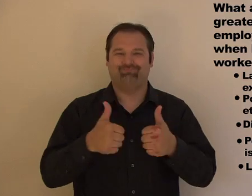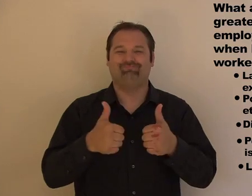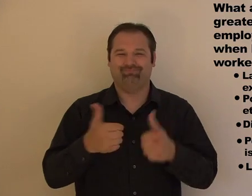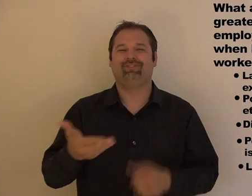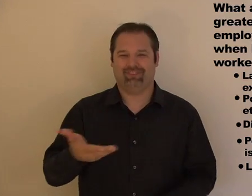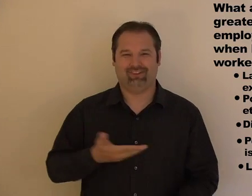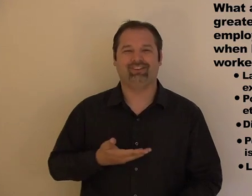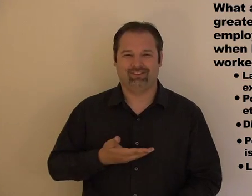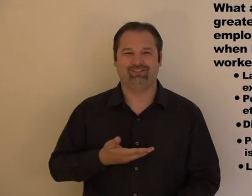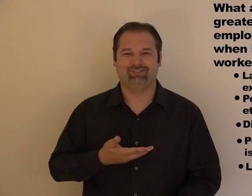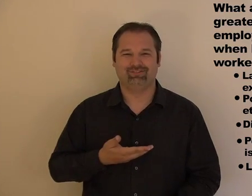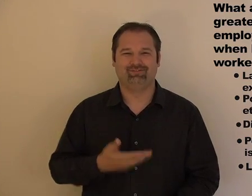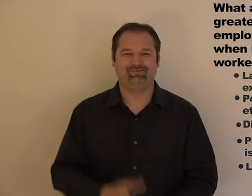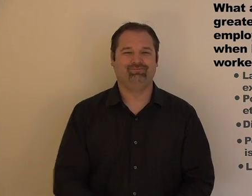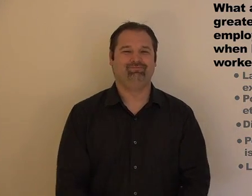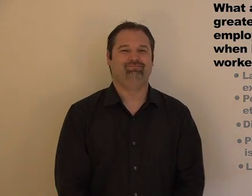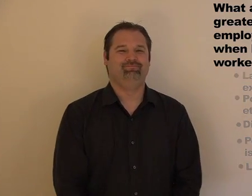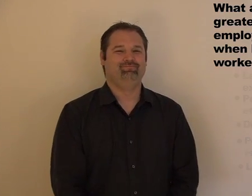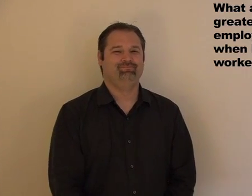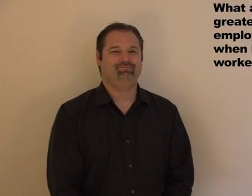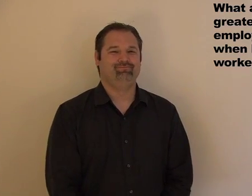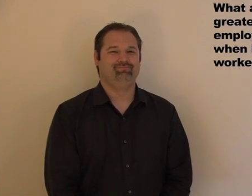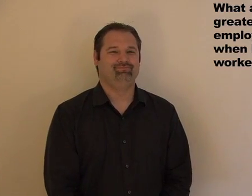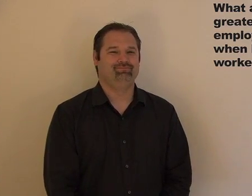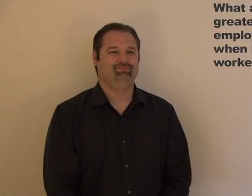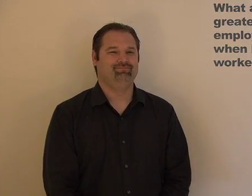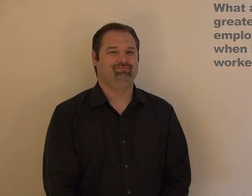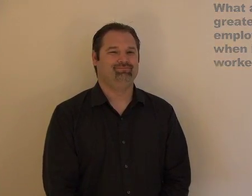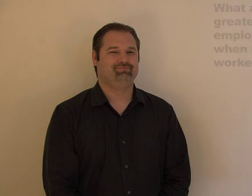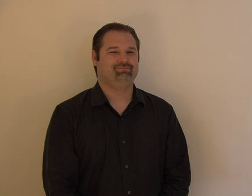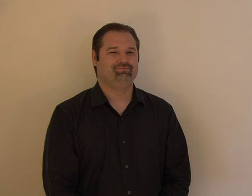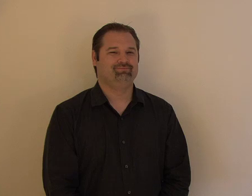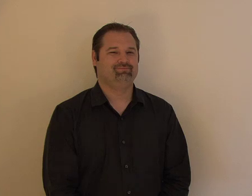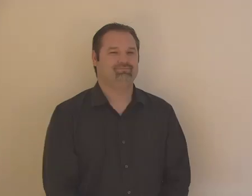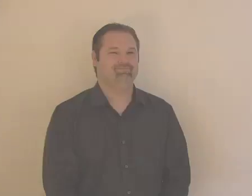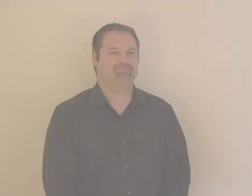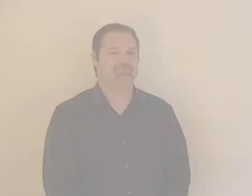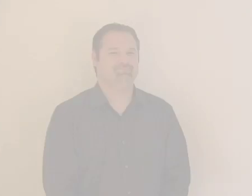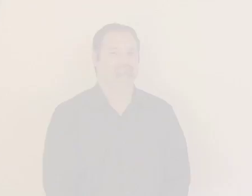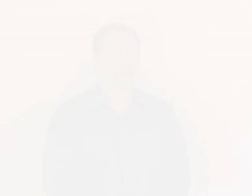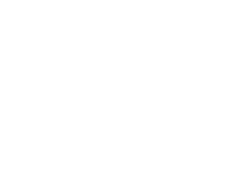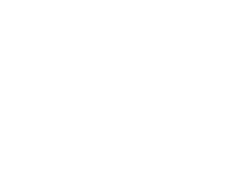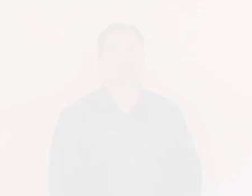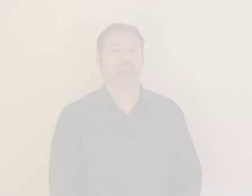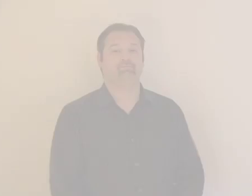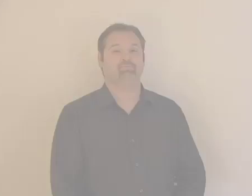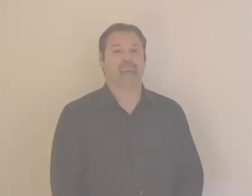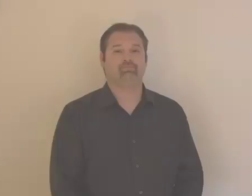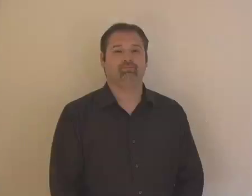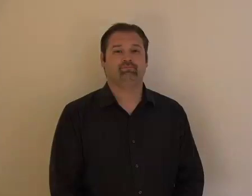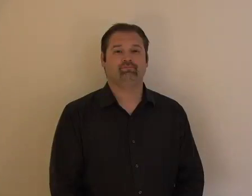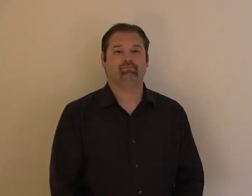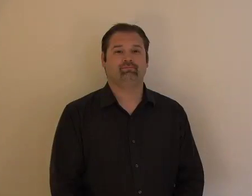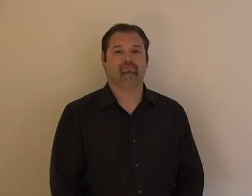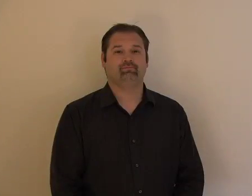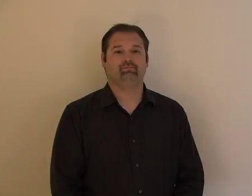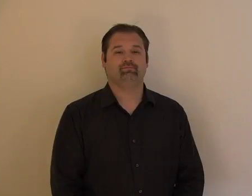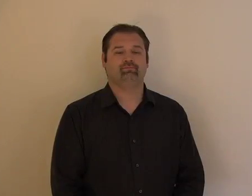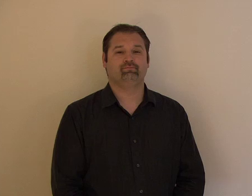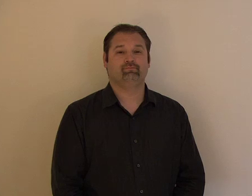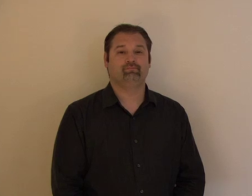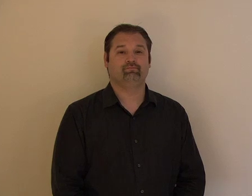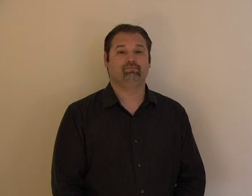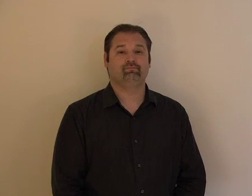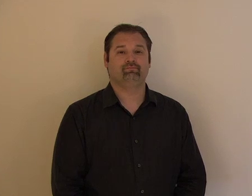One of the ways for the employer to try and avoid these problems is by asking